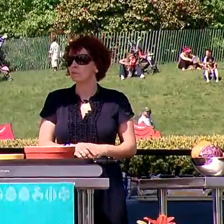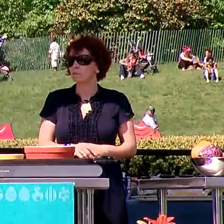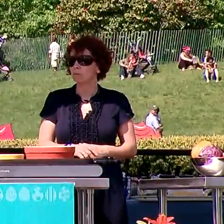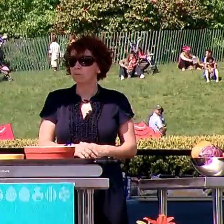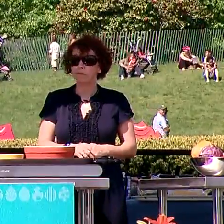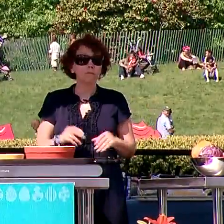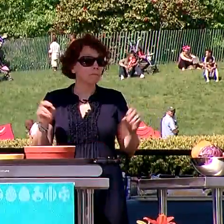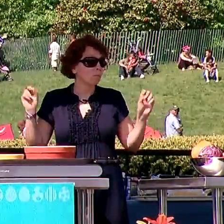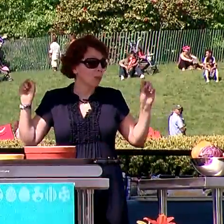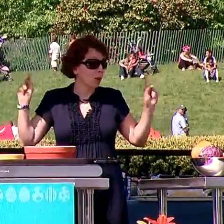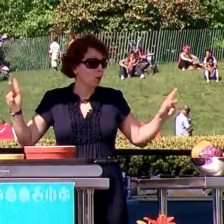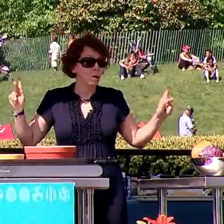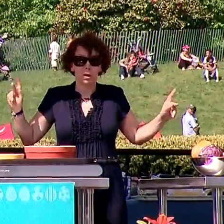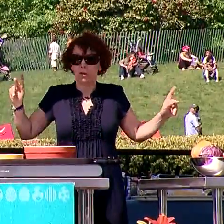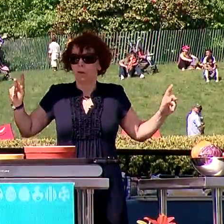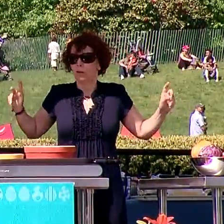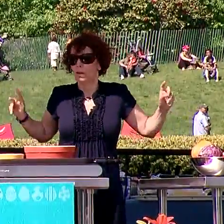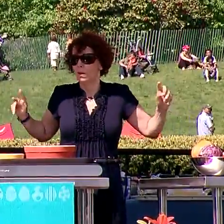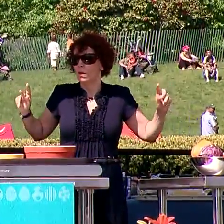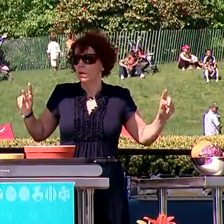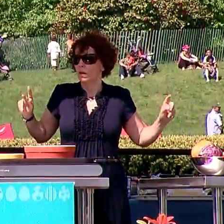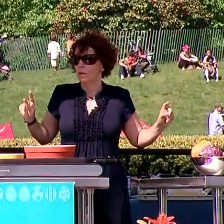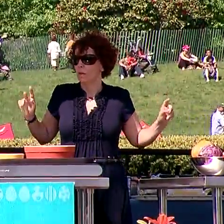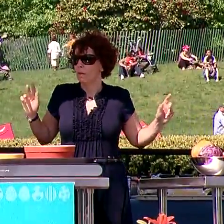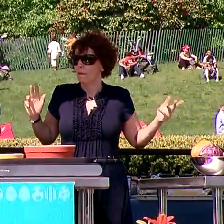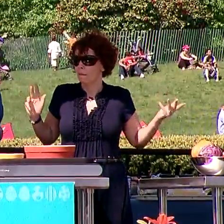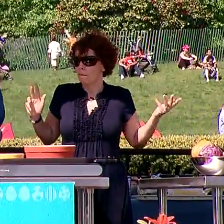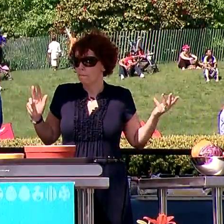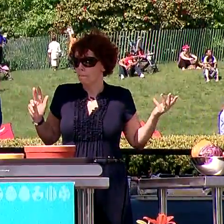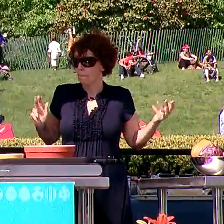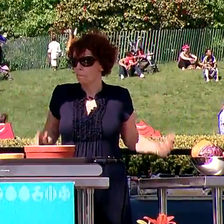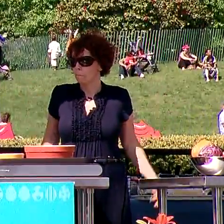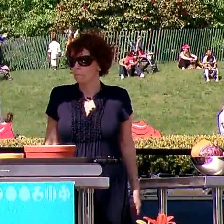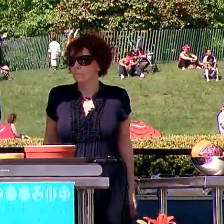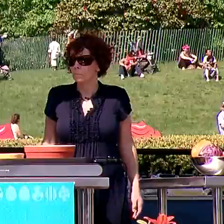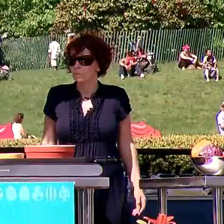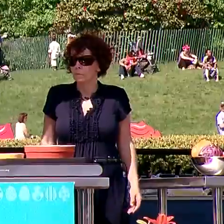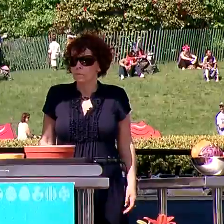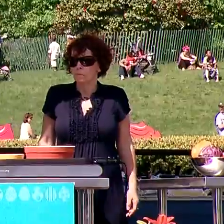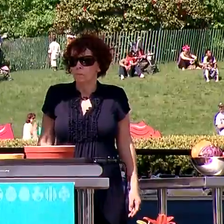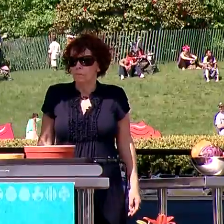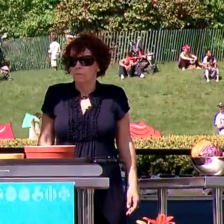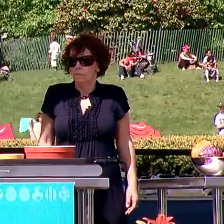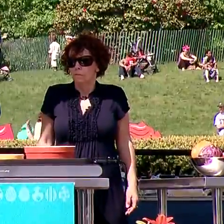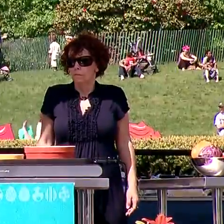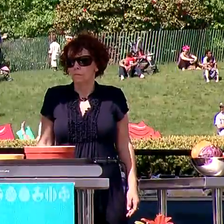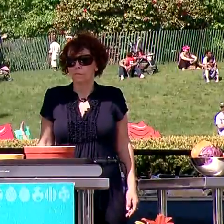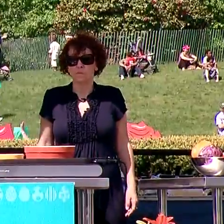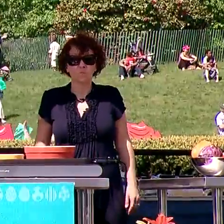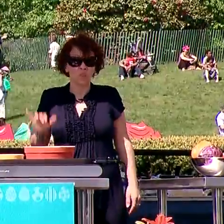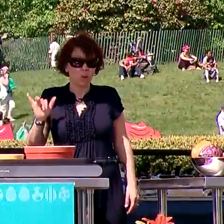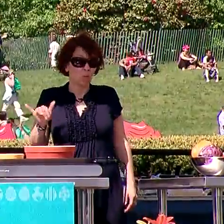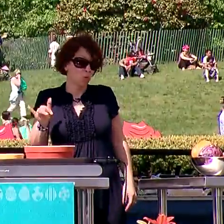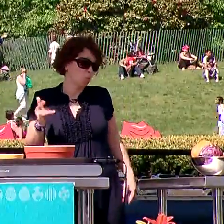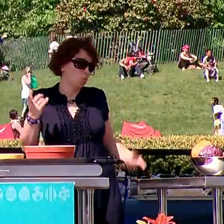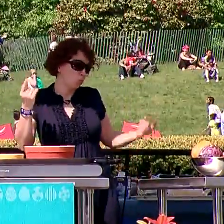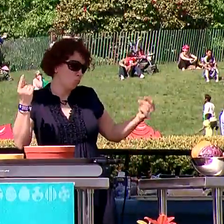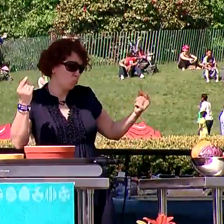Okay. All right. So that's going -- what we want to do when we're cooking our